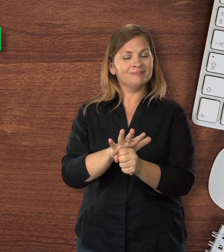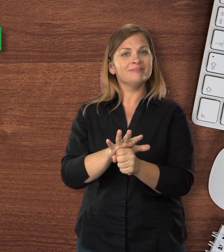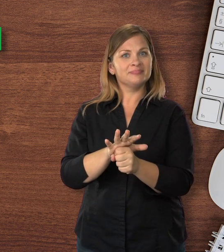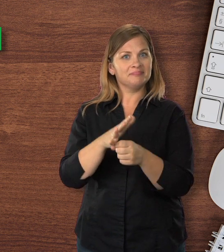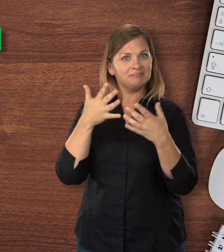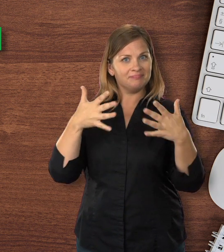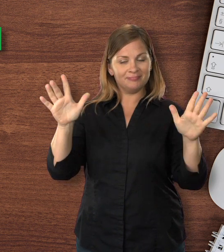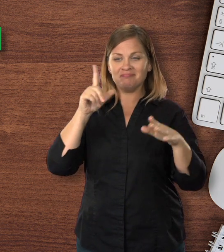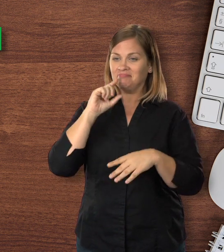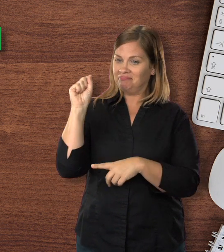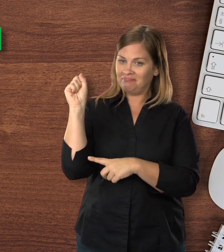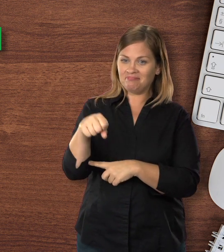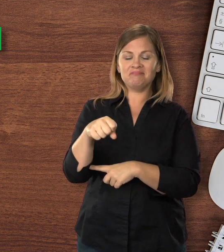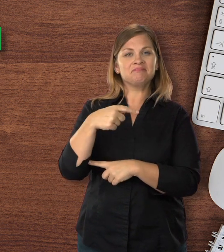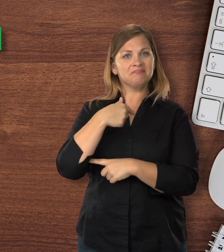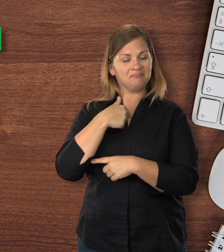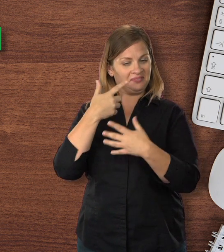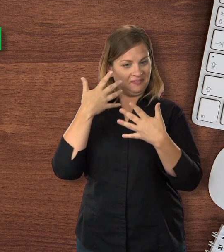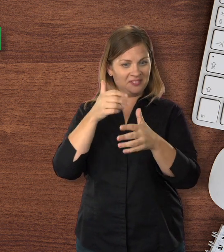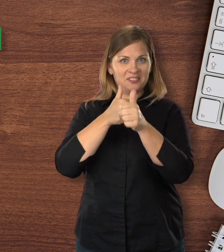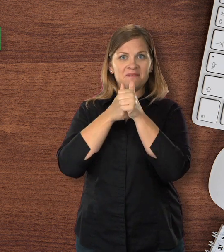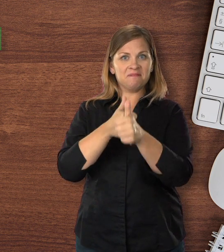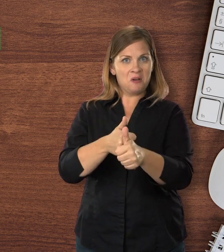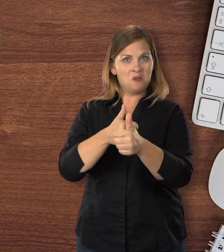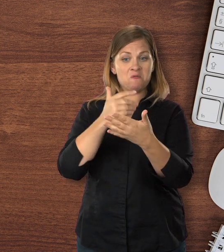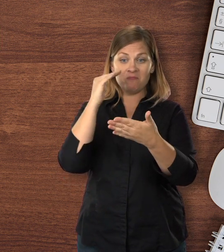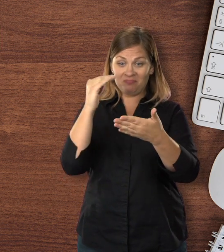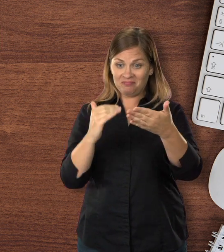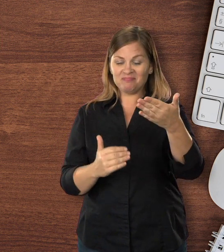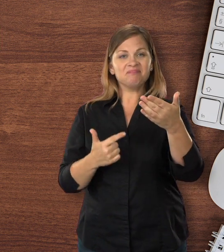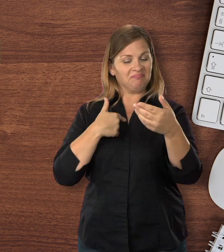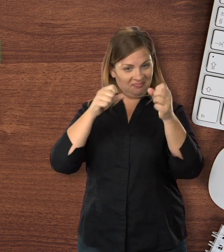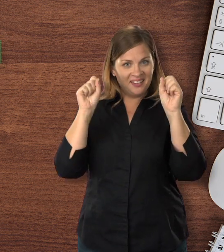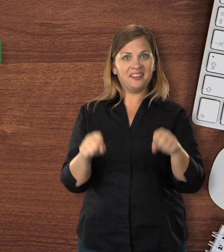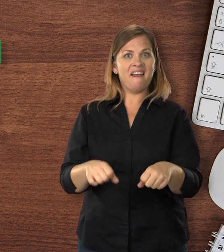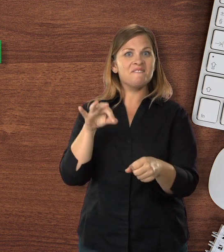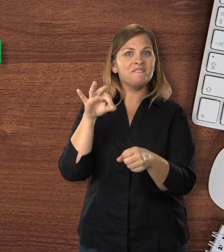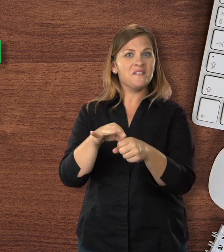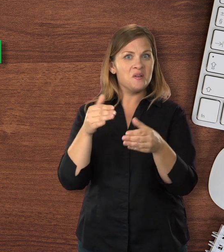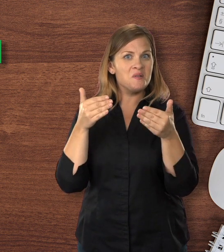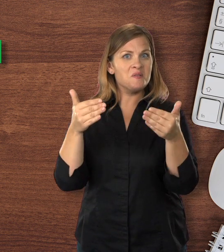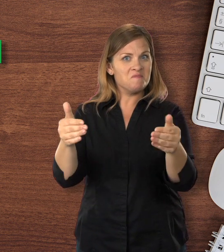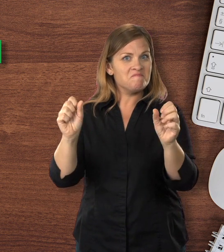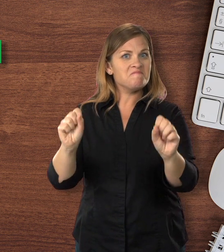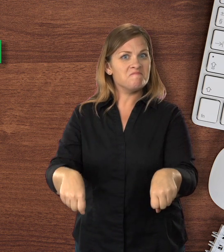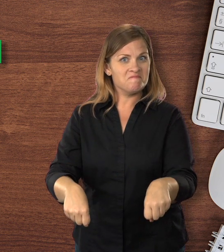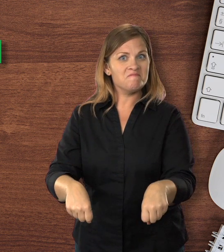It says, "I certify that on Election Day I will meet all the legal requirements to vote."